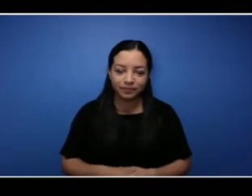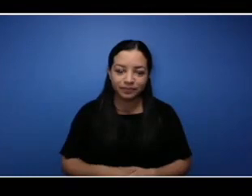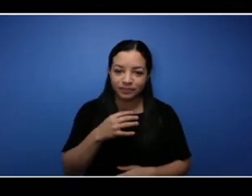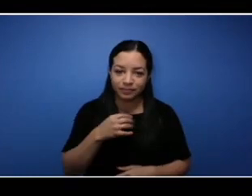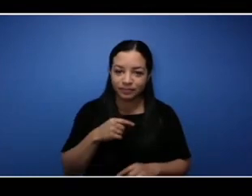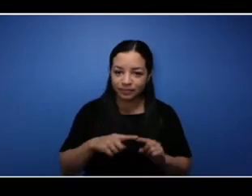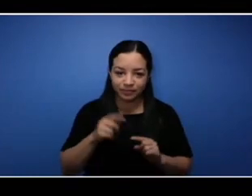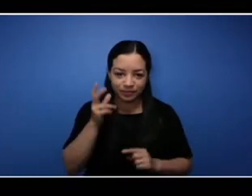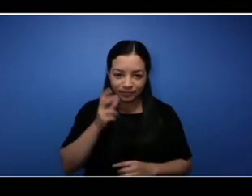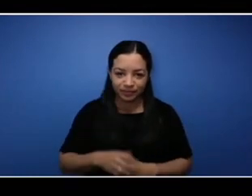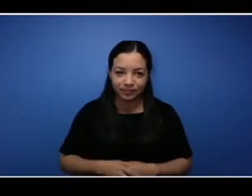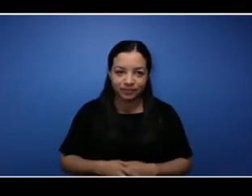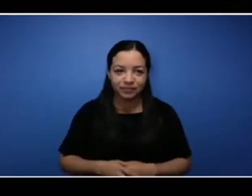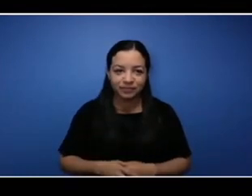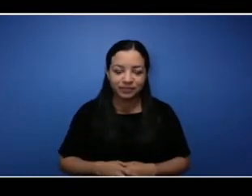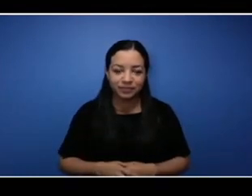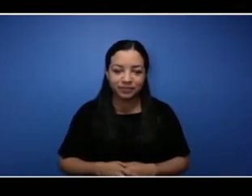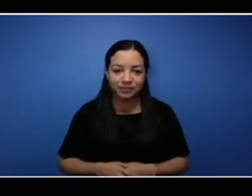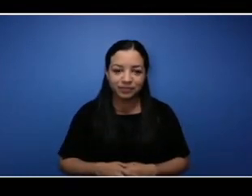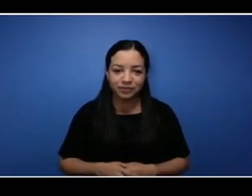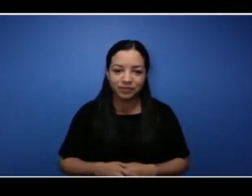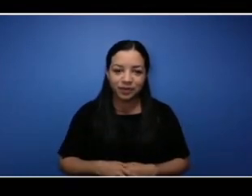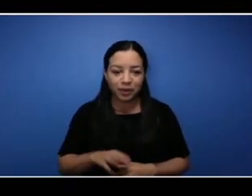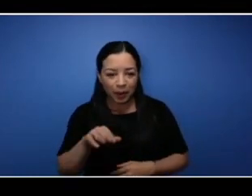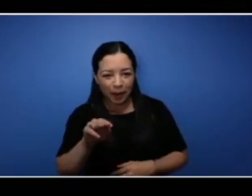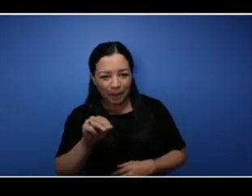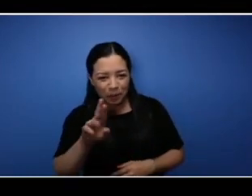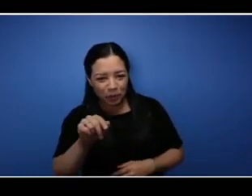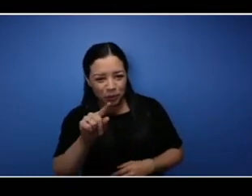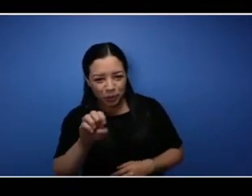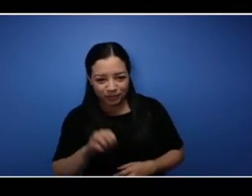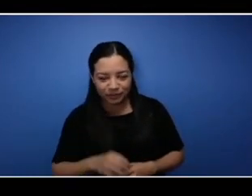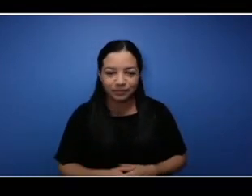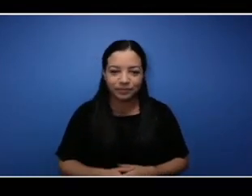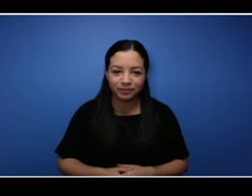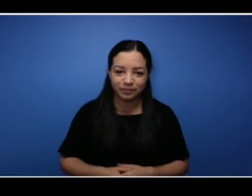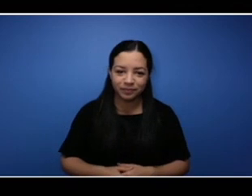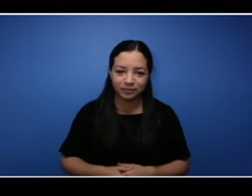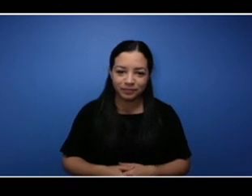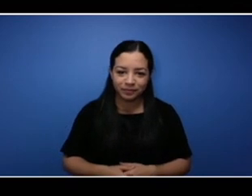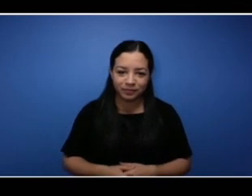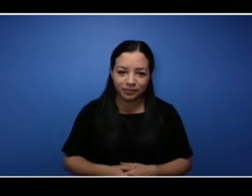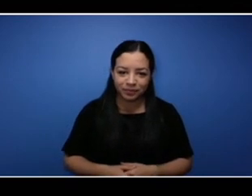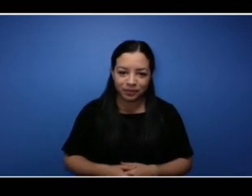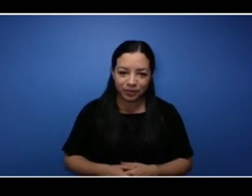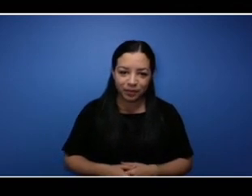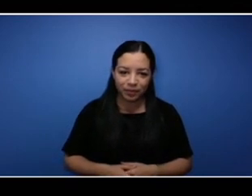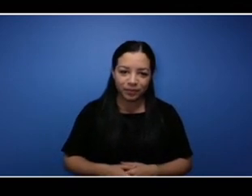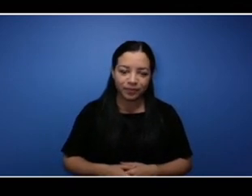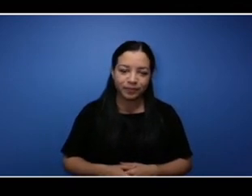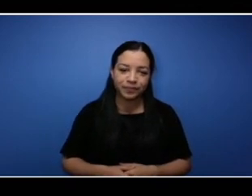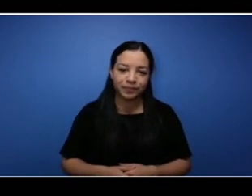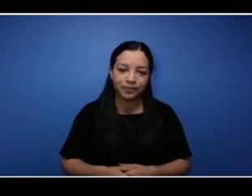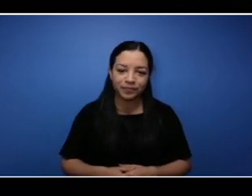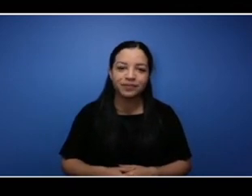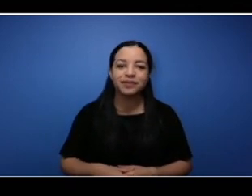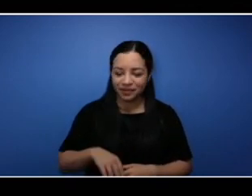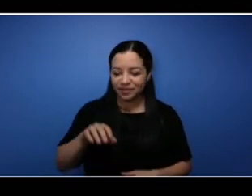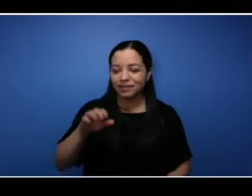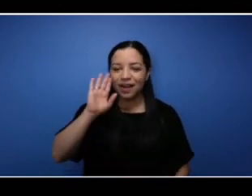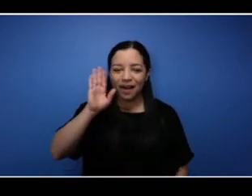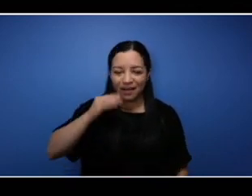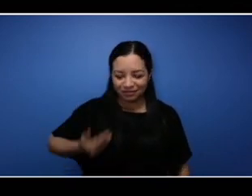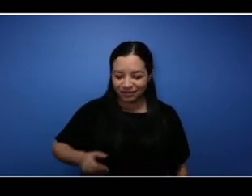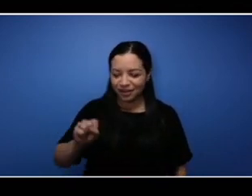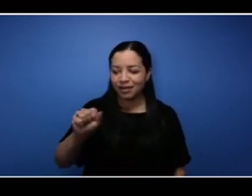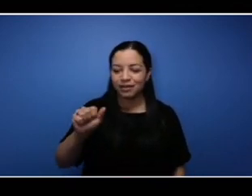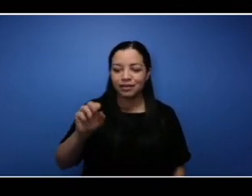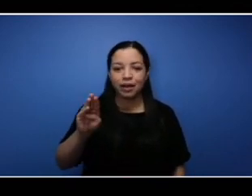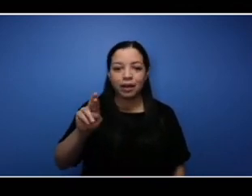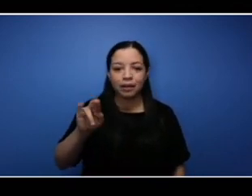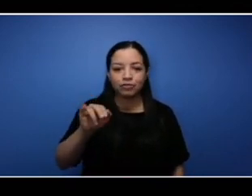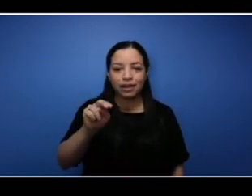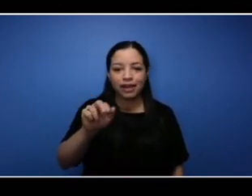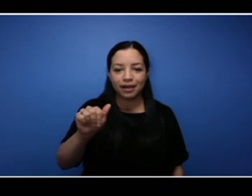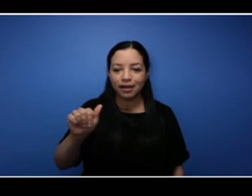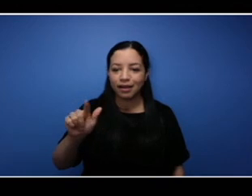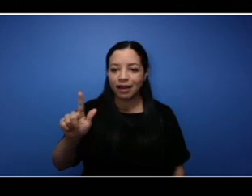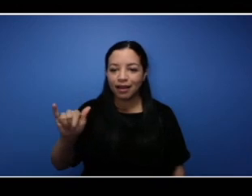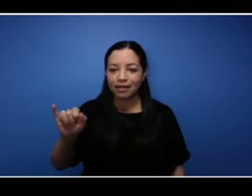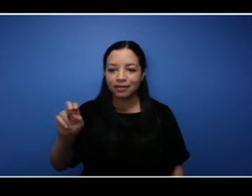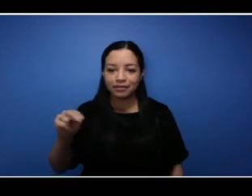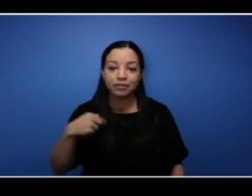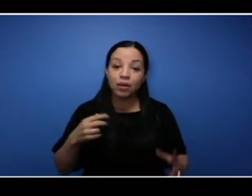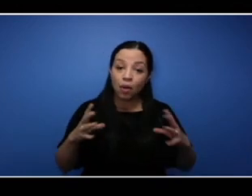Hi my name is Sabrina Allison I'm the owner, photographer videographer, at Alli's Photography.